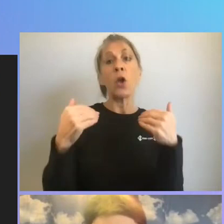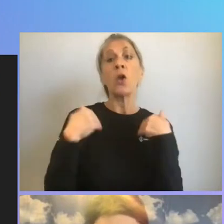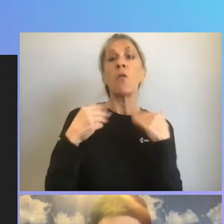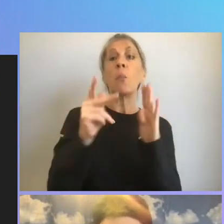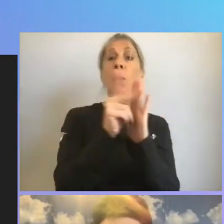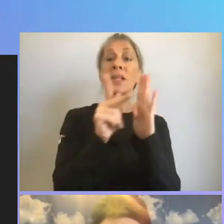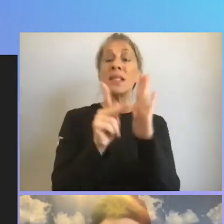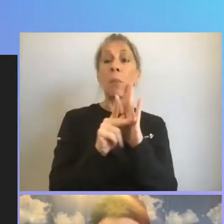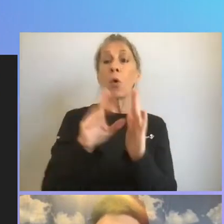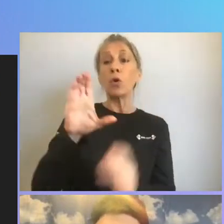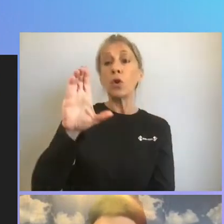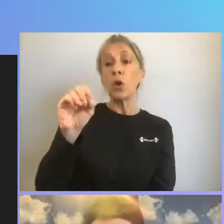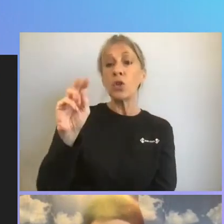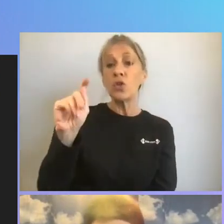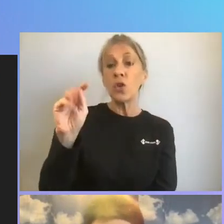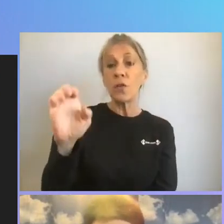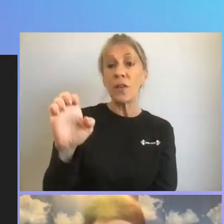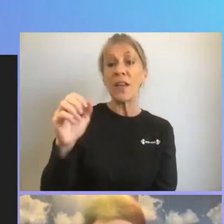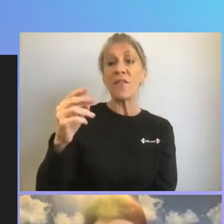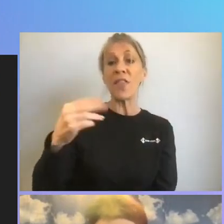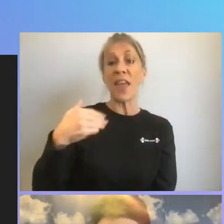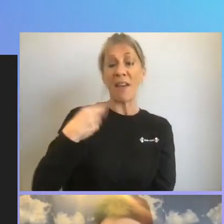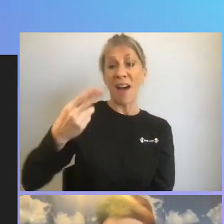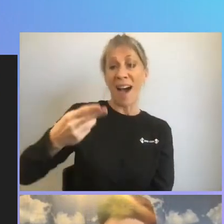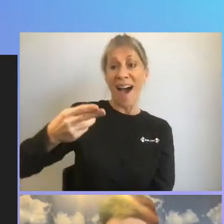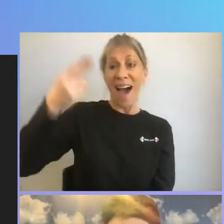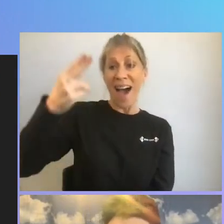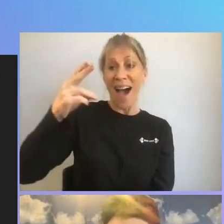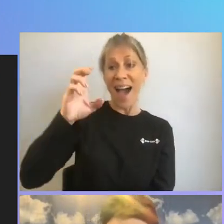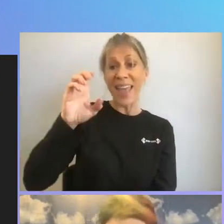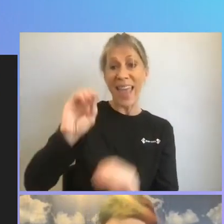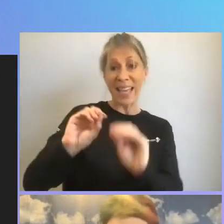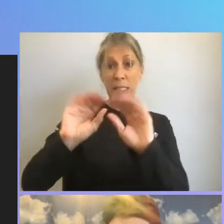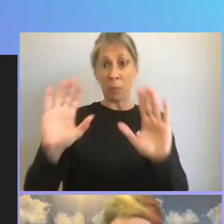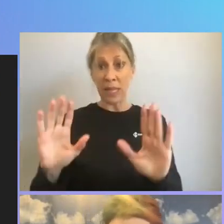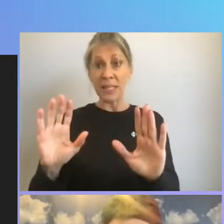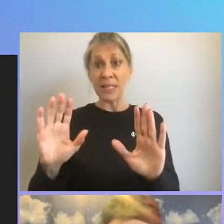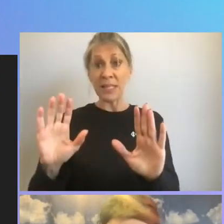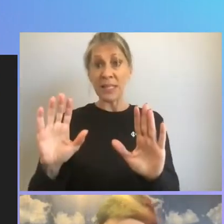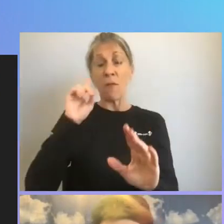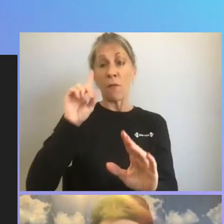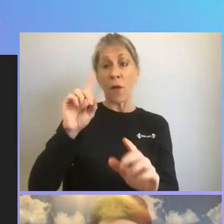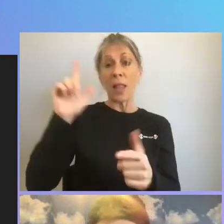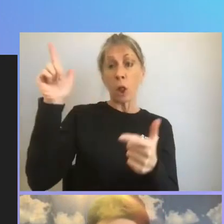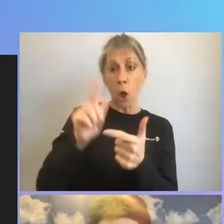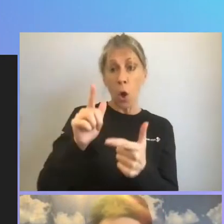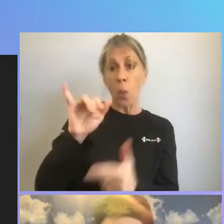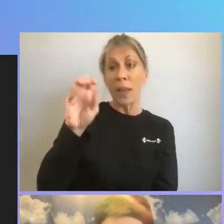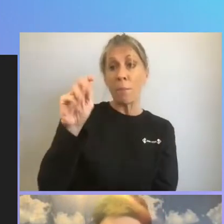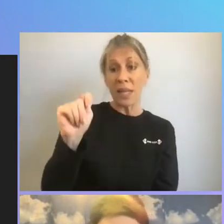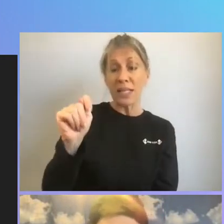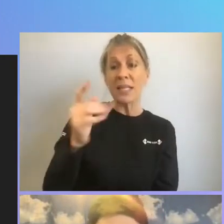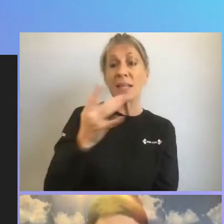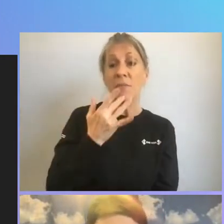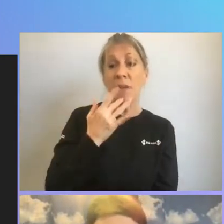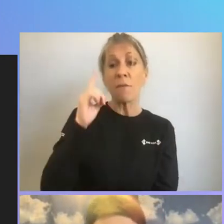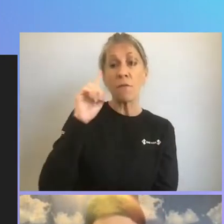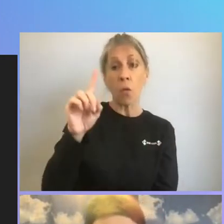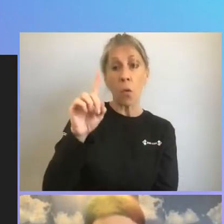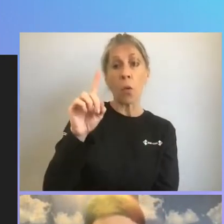conservative who has a high explicit preference for non-disabled people and a low